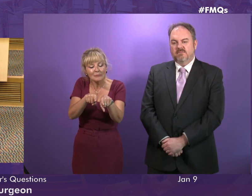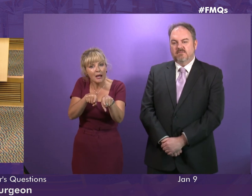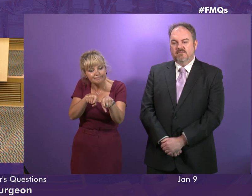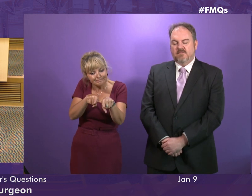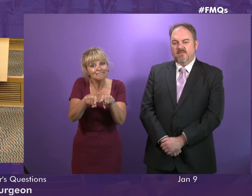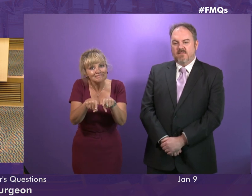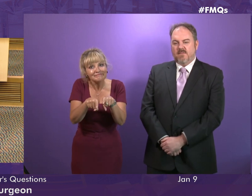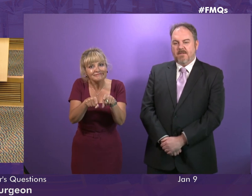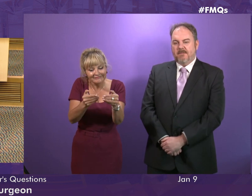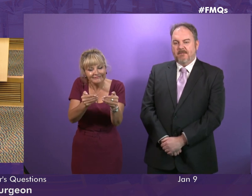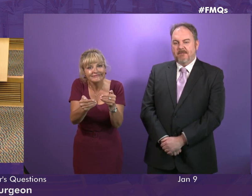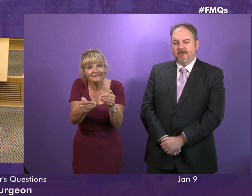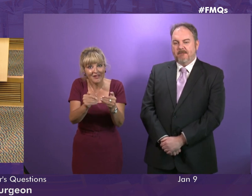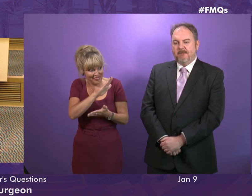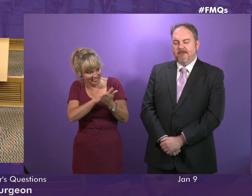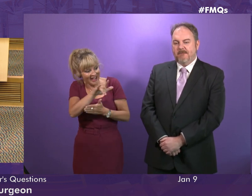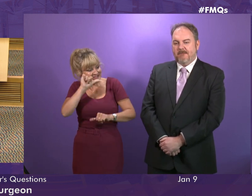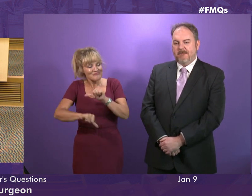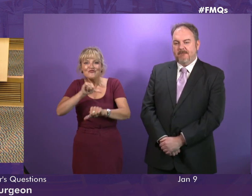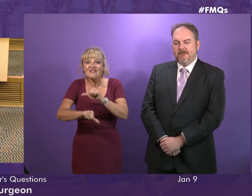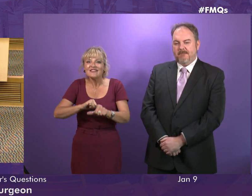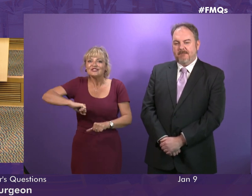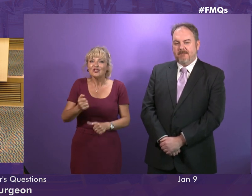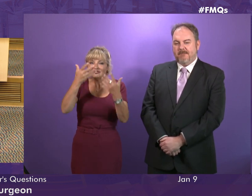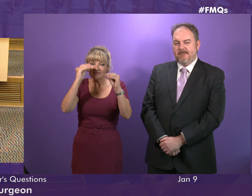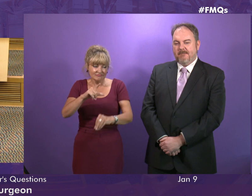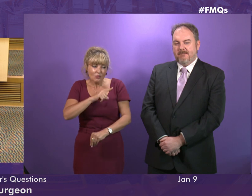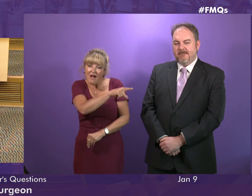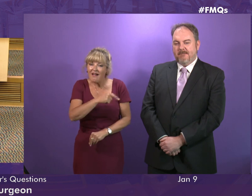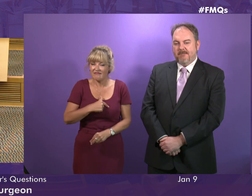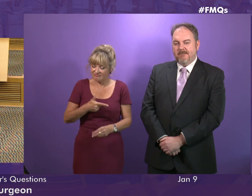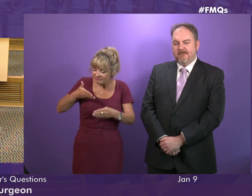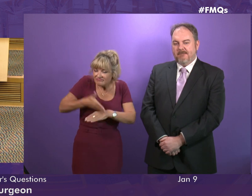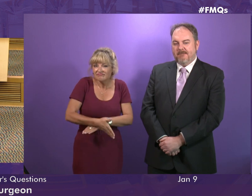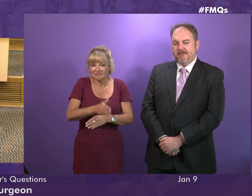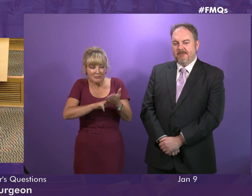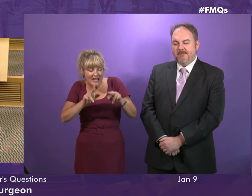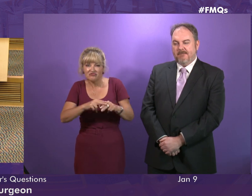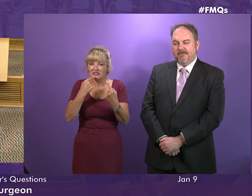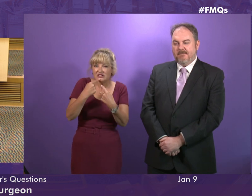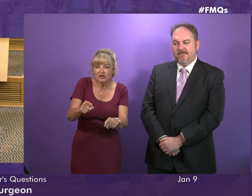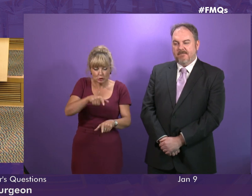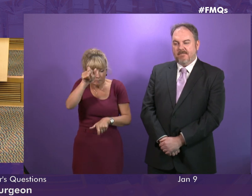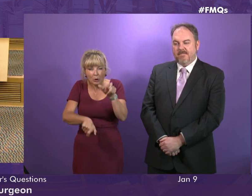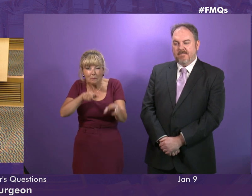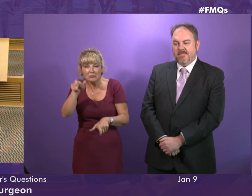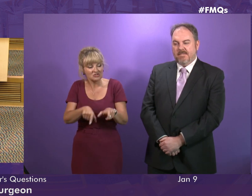That is the progress that has been made in Scottish education. It is down to the hard work of teachers, pupils and parents across the country, and it is the progress that we